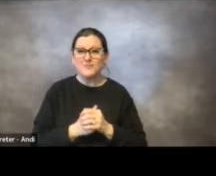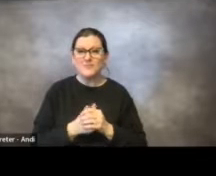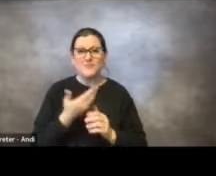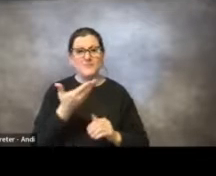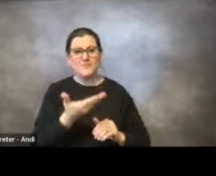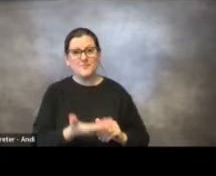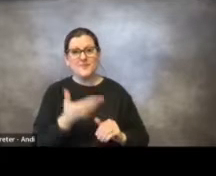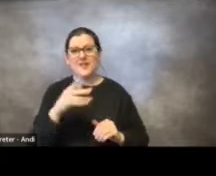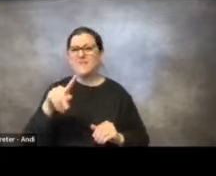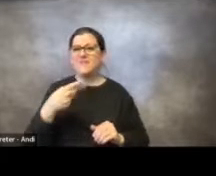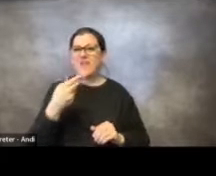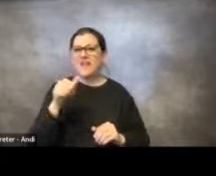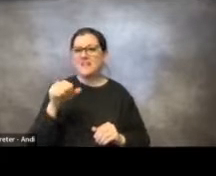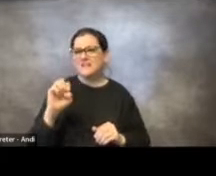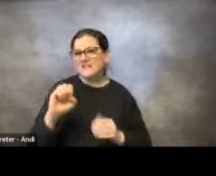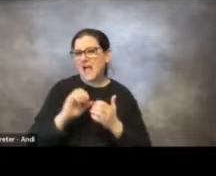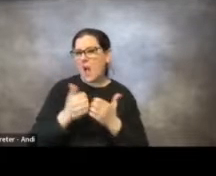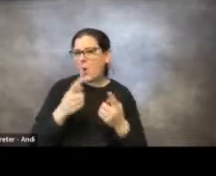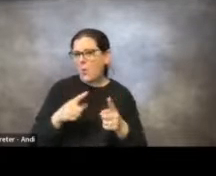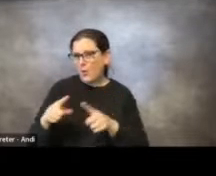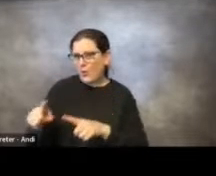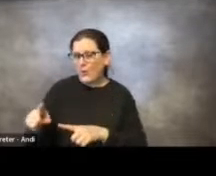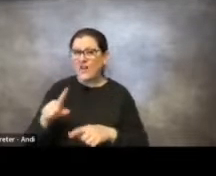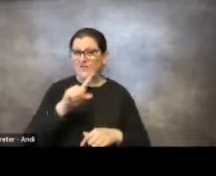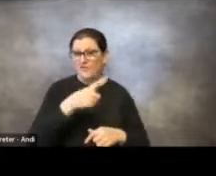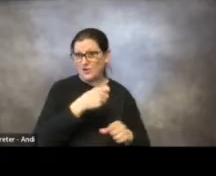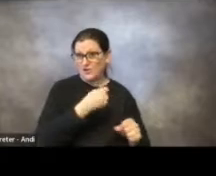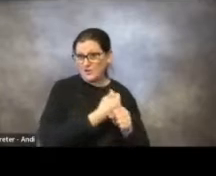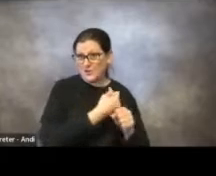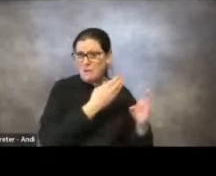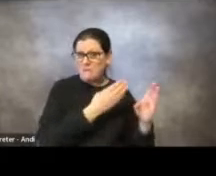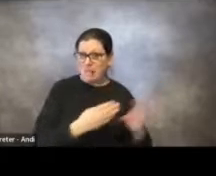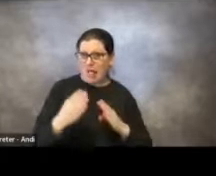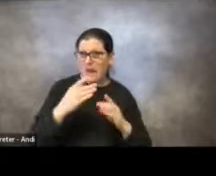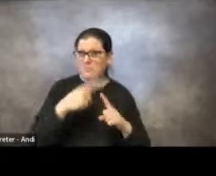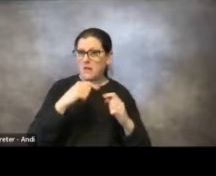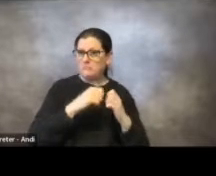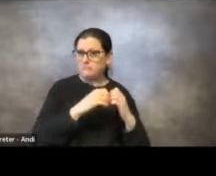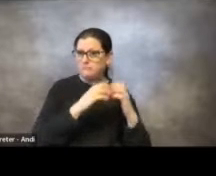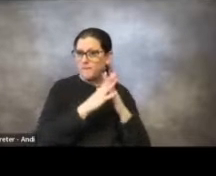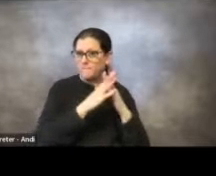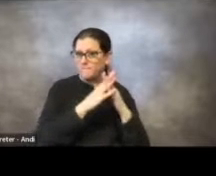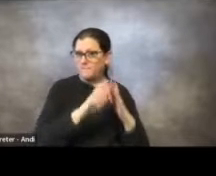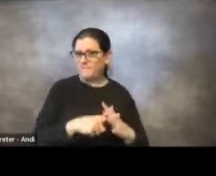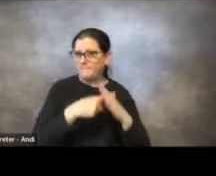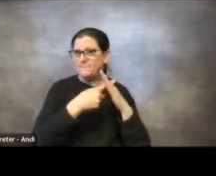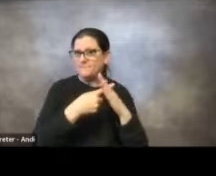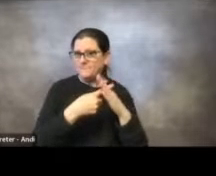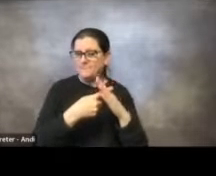phase of how this works is the first year is a planning and implementation phase. And we get our technical assistance from